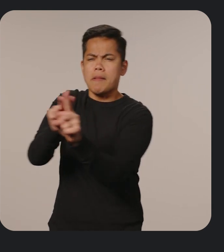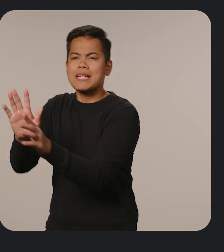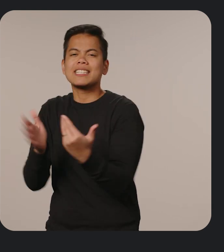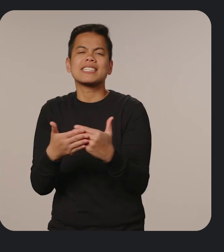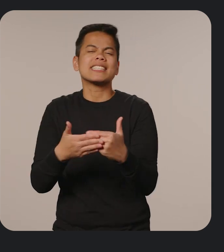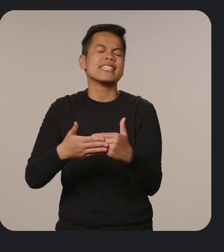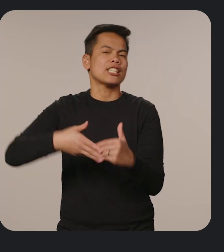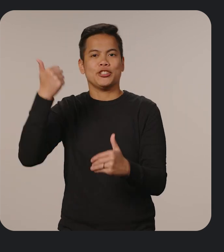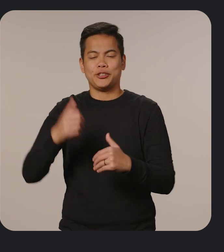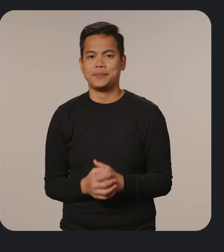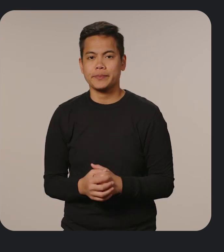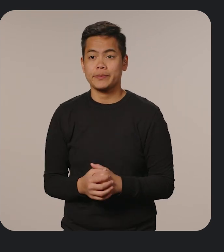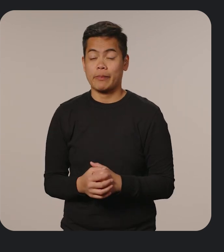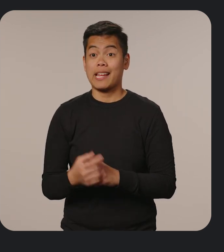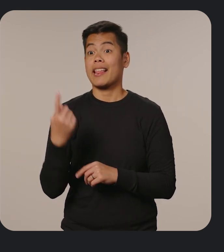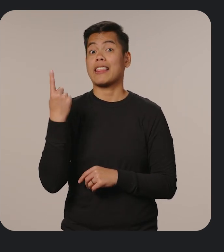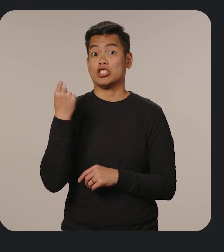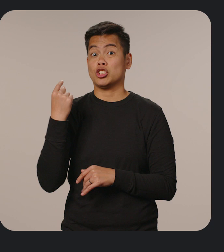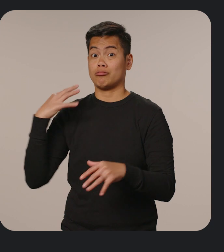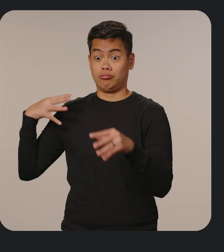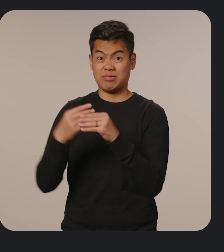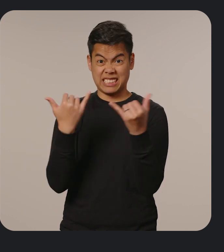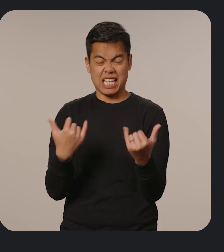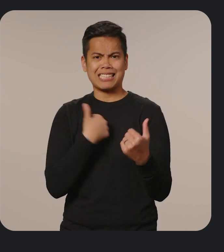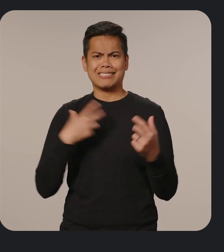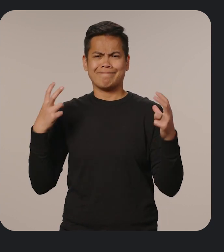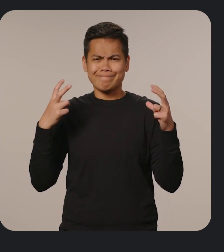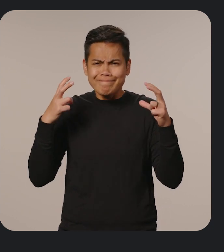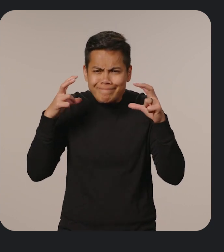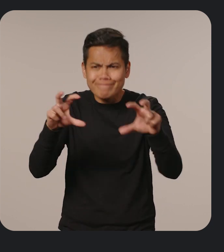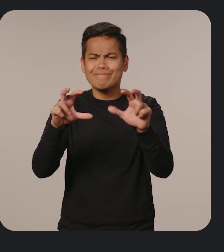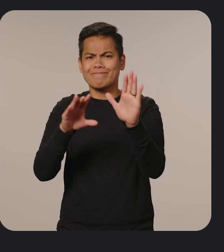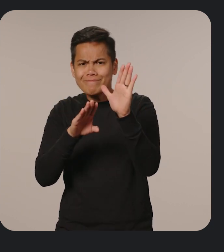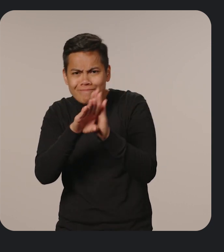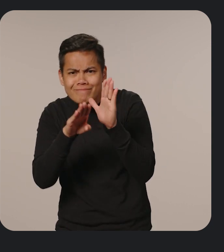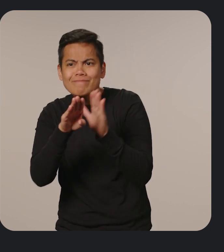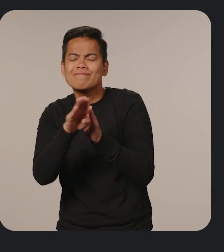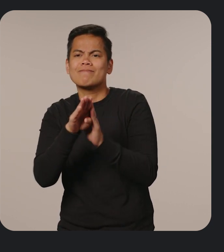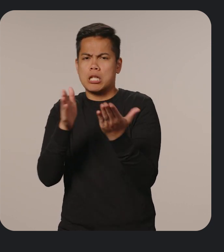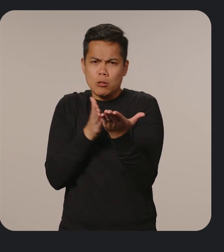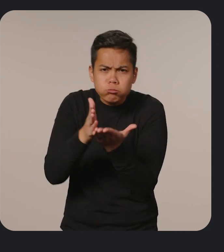makes this the go-to place to start your design, in tandem with the guidelines and code libraries.